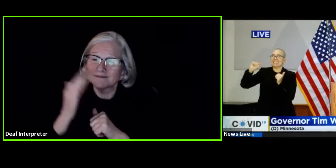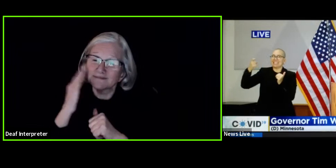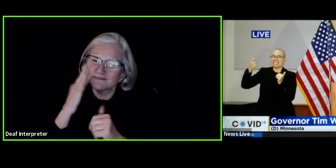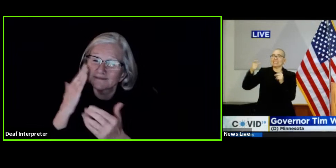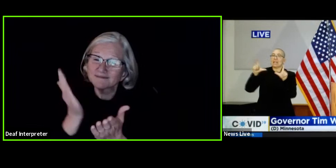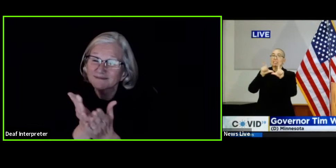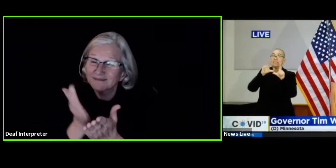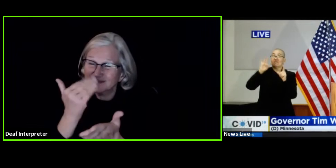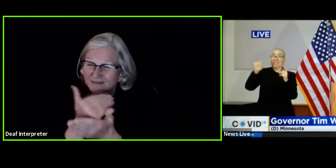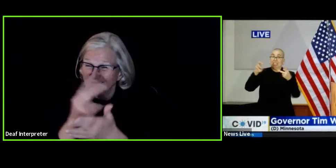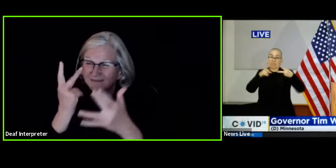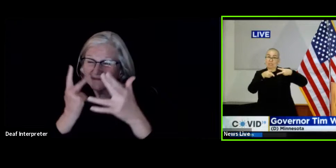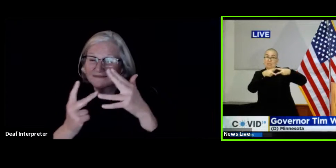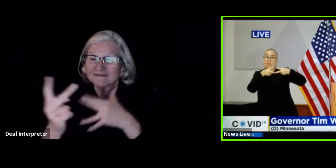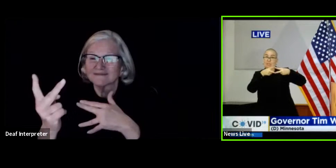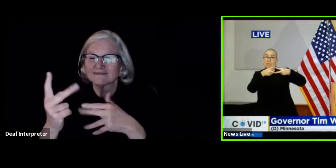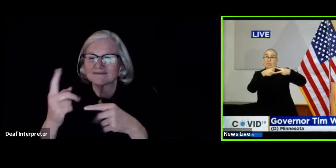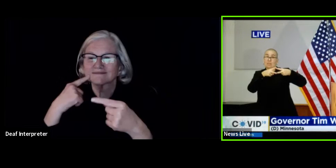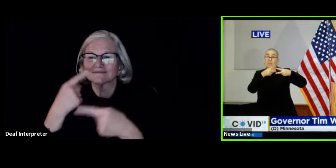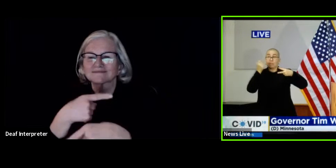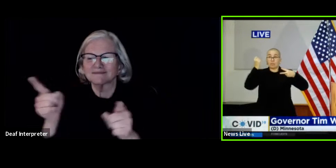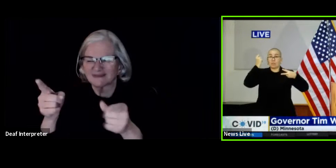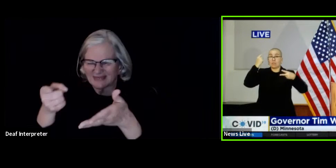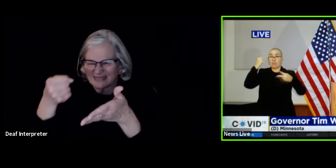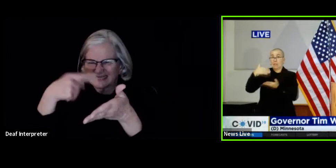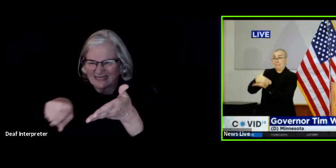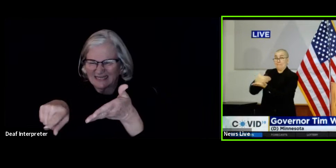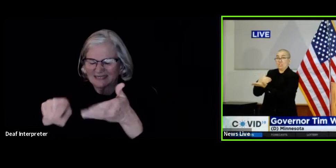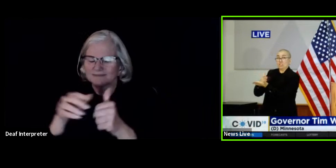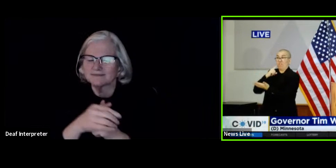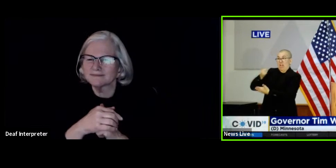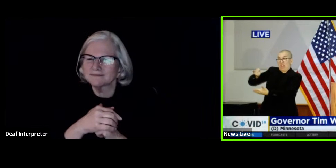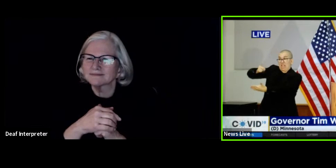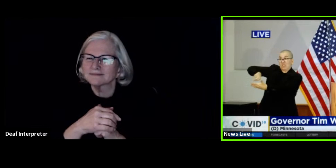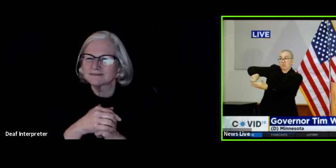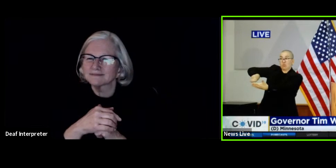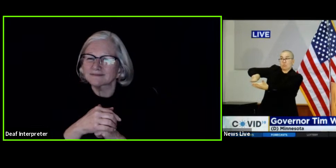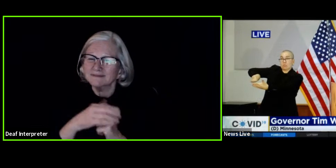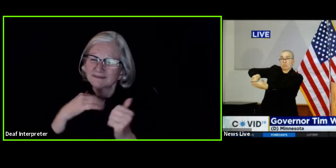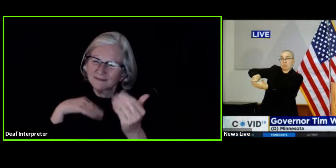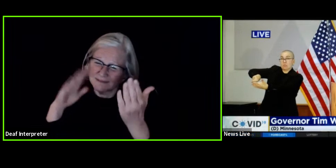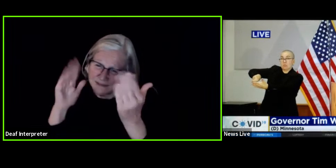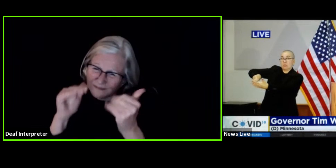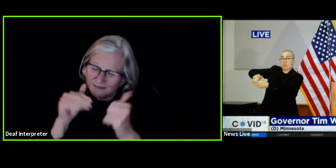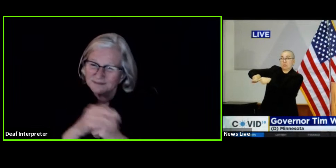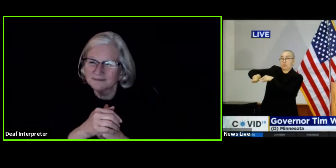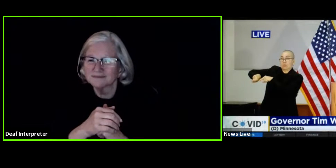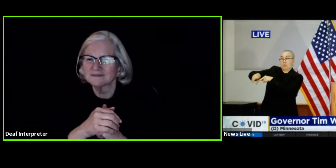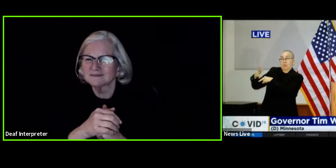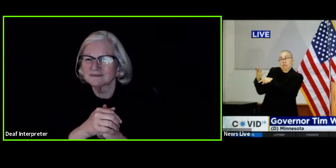IS SCHEDULED FOR NEXT WEEK. THAT'S THE TIME IT'S IN THERE. I WOULD HOPE AND THINK THAT THERE WILL BE SOME